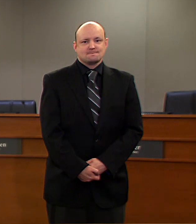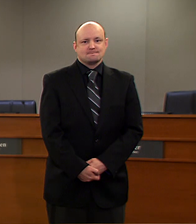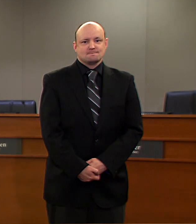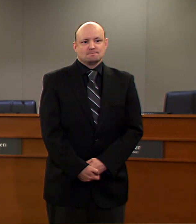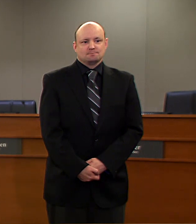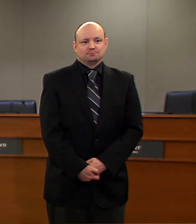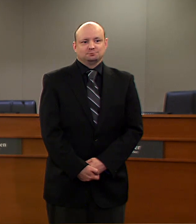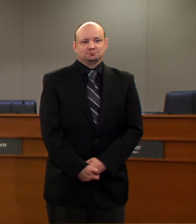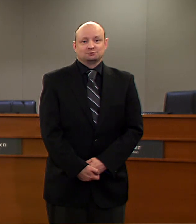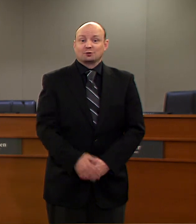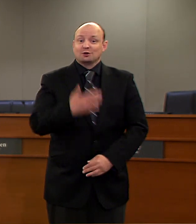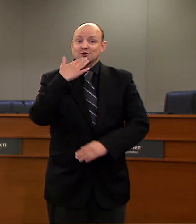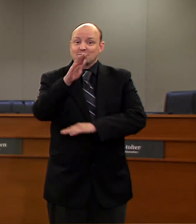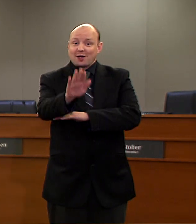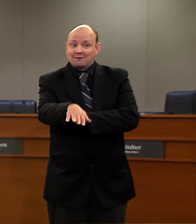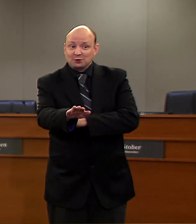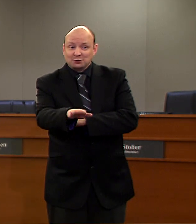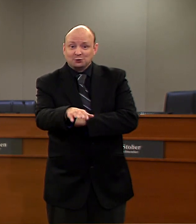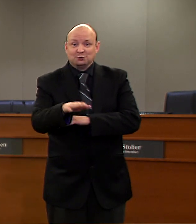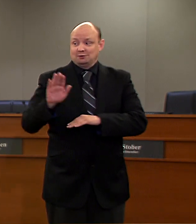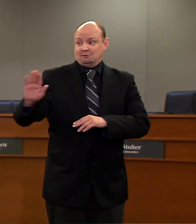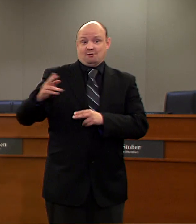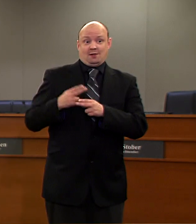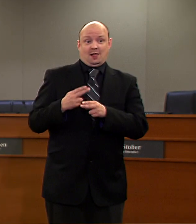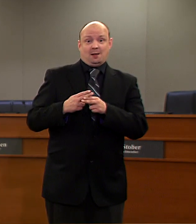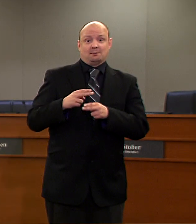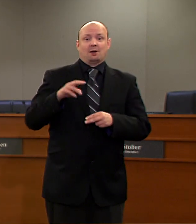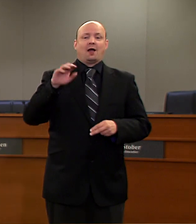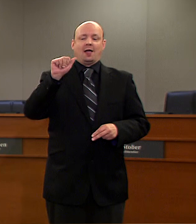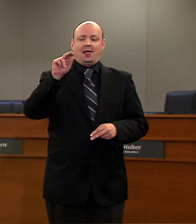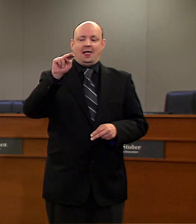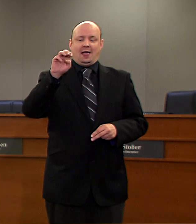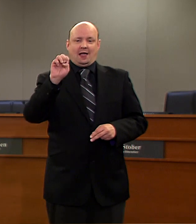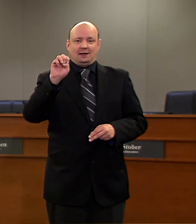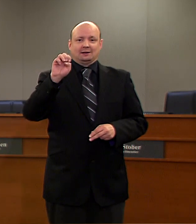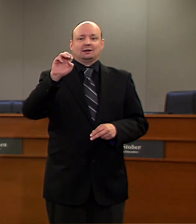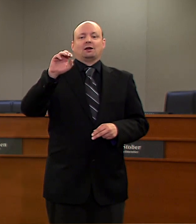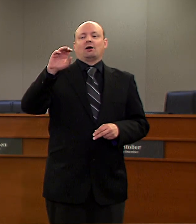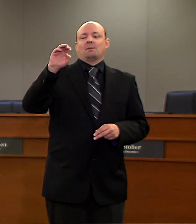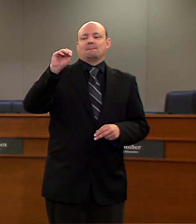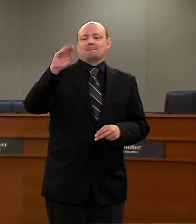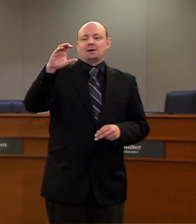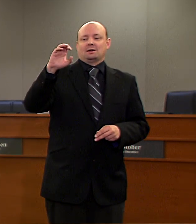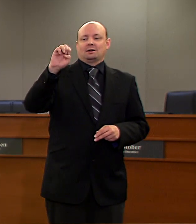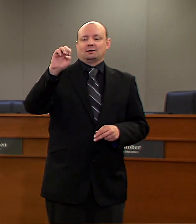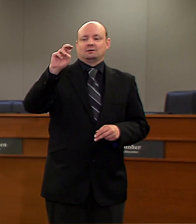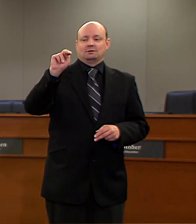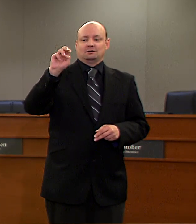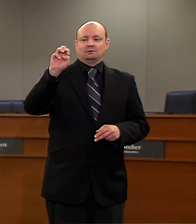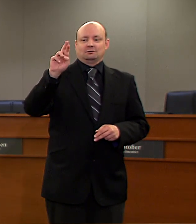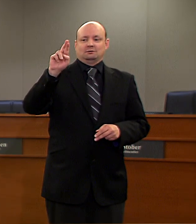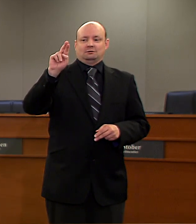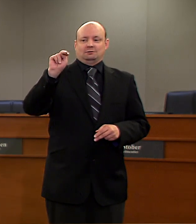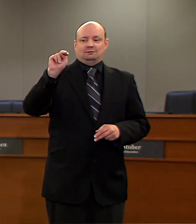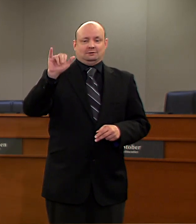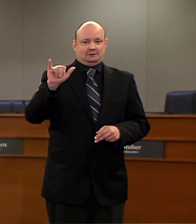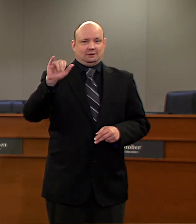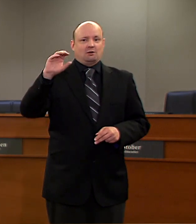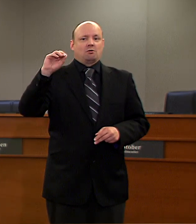Good afternoon, I'm Mayor Anne McEnerny-Ogle, Mayor for the City of Vancouver, and today is Friday, March 27.